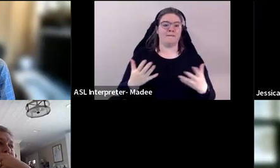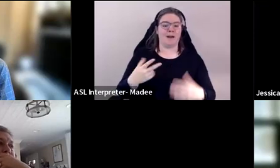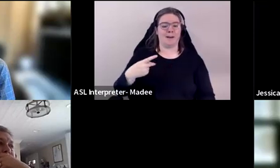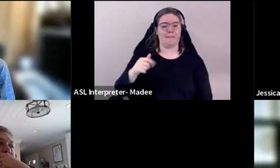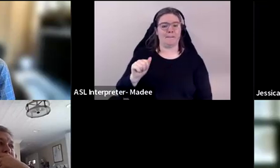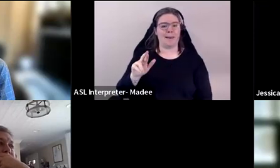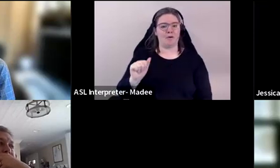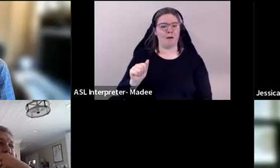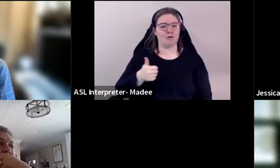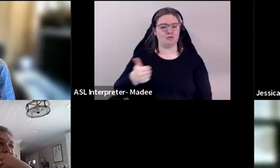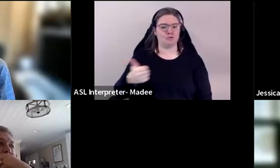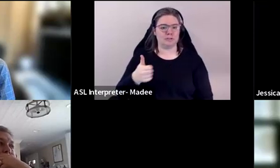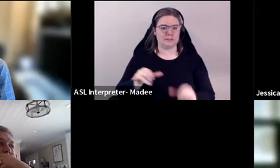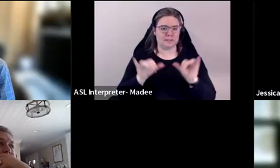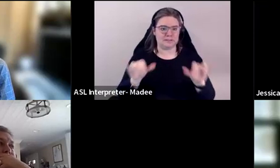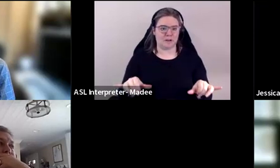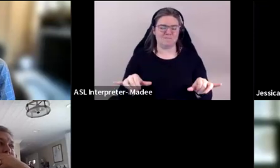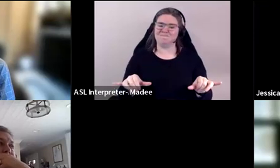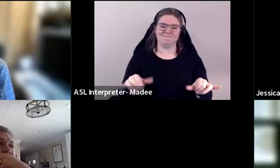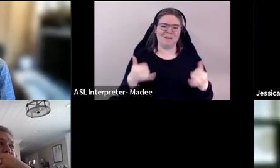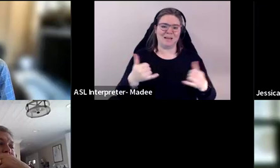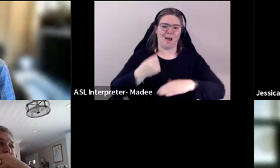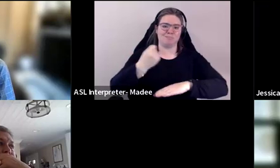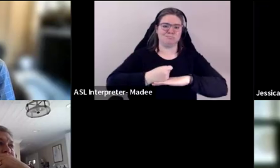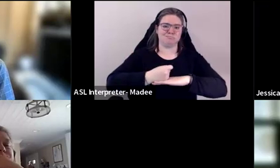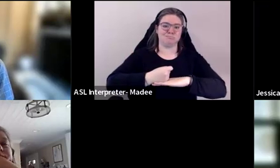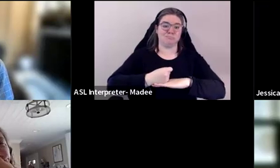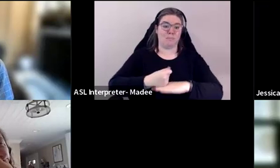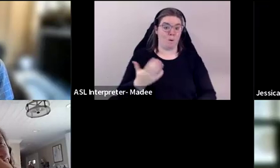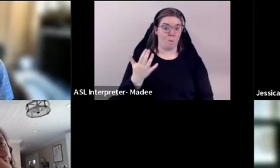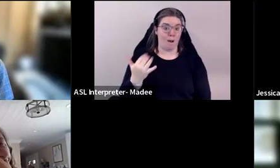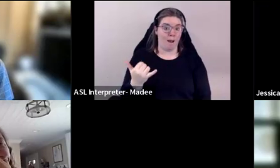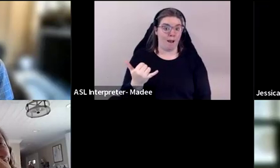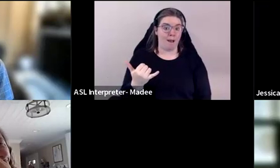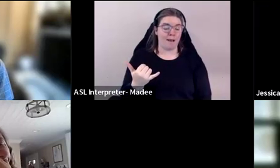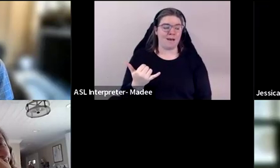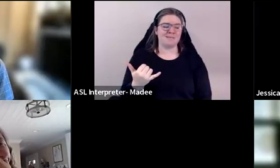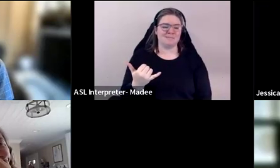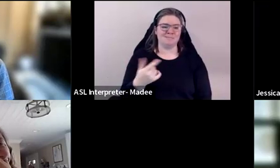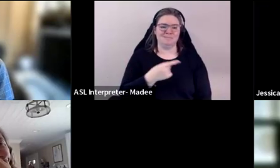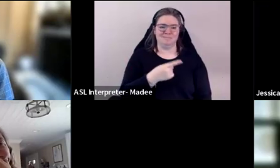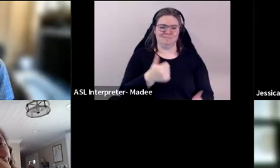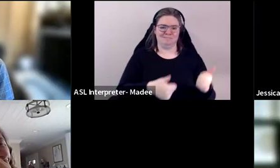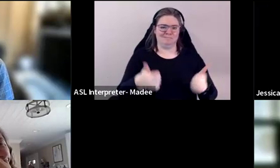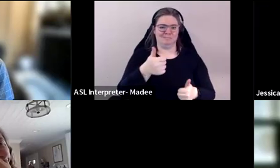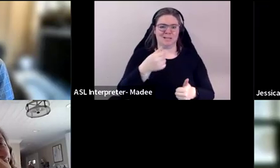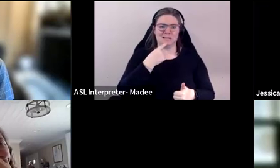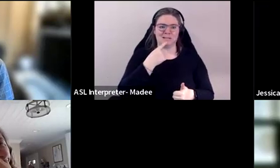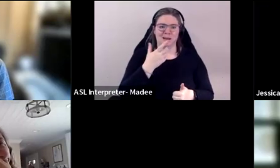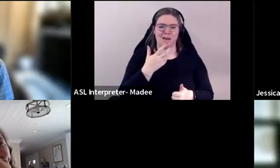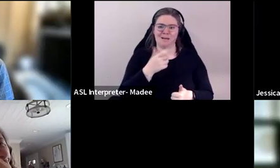Rebecca Rabatin, she/her, Independence First: and they discontinued it, and the reason being, they said, that it was not in compliance